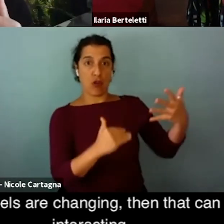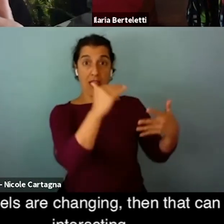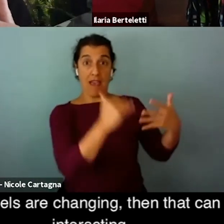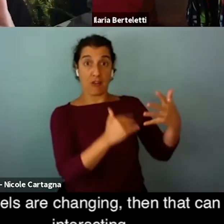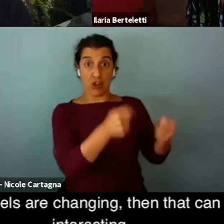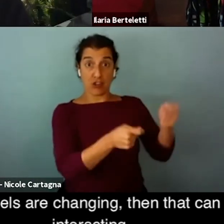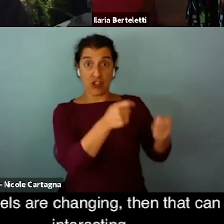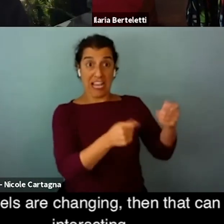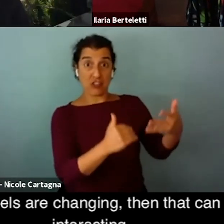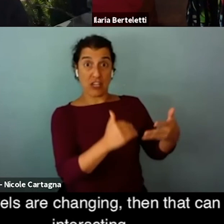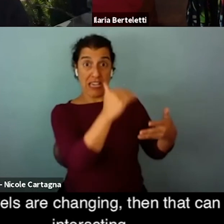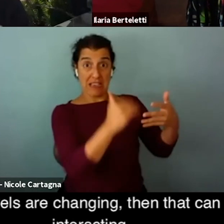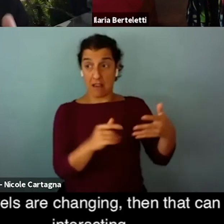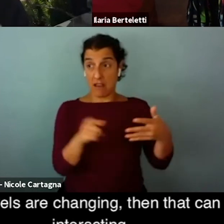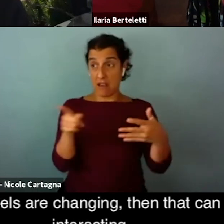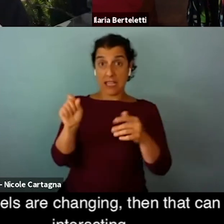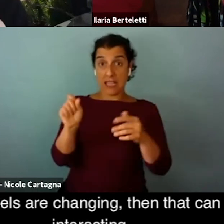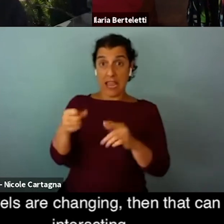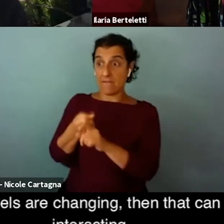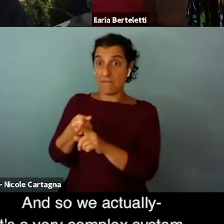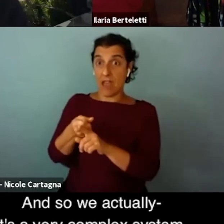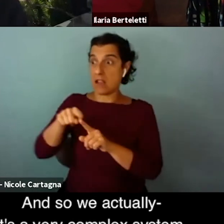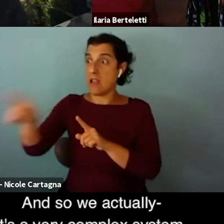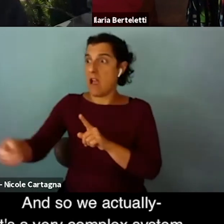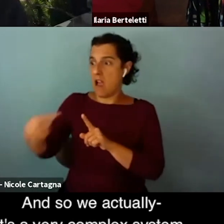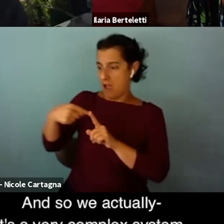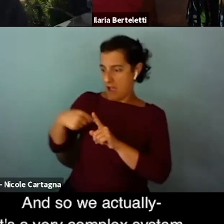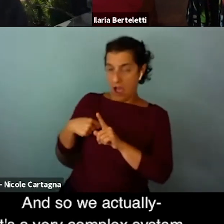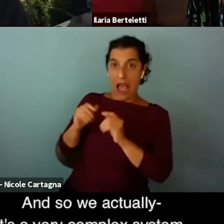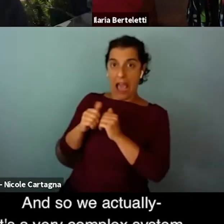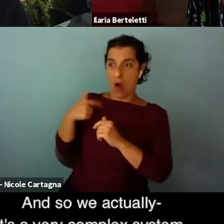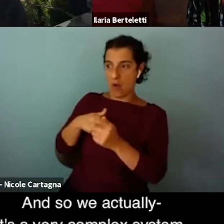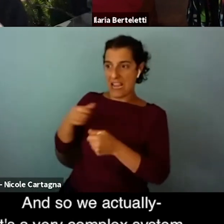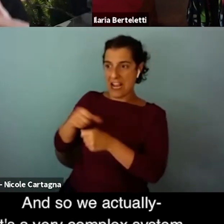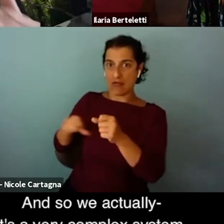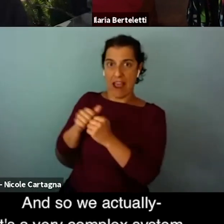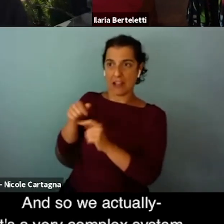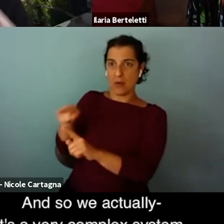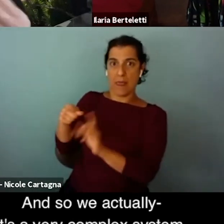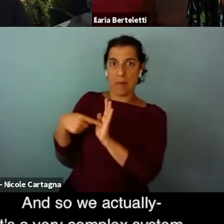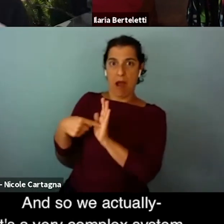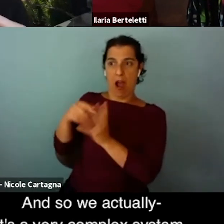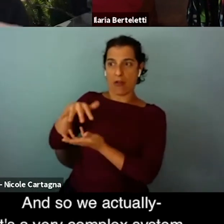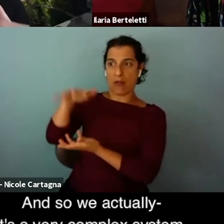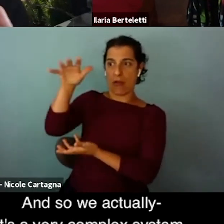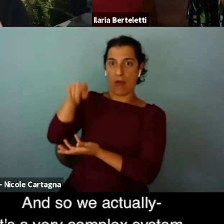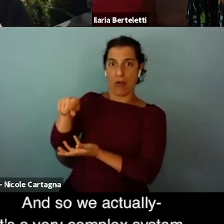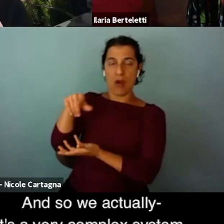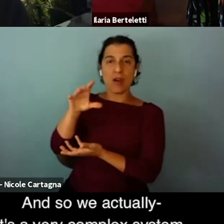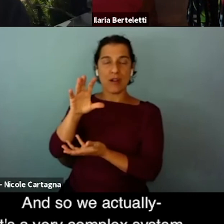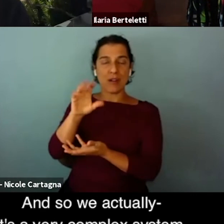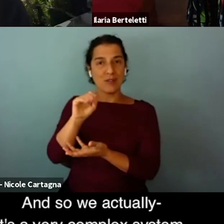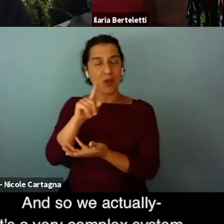can actually have an effect on us interacting and so um we actually it's a very complex system so